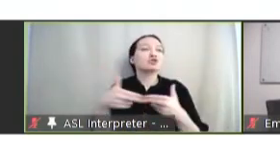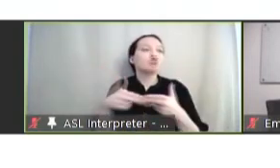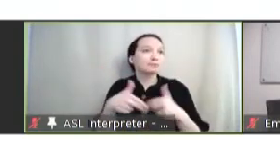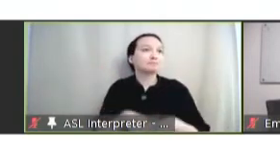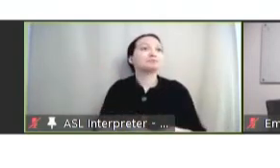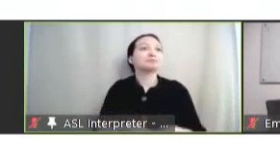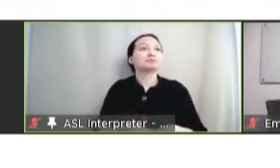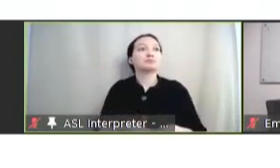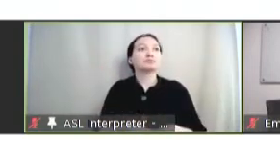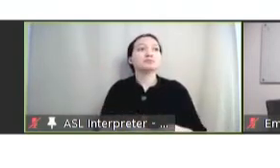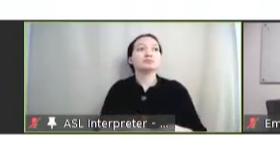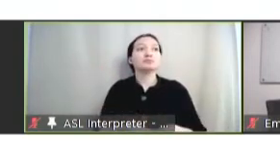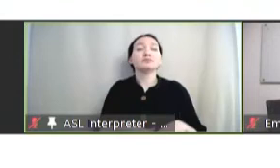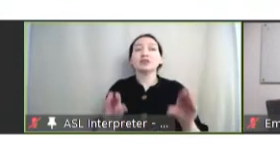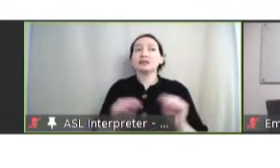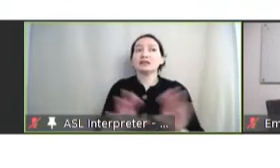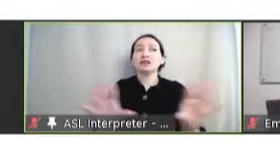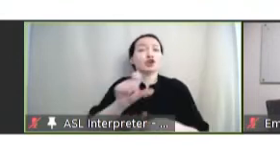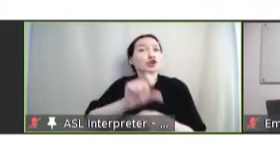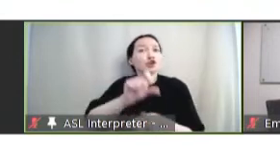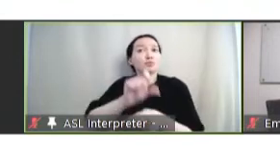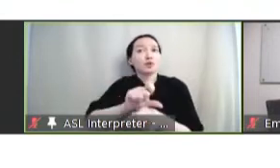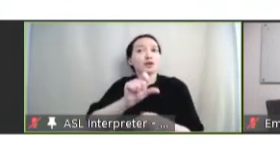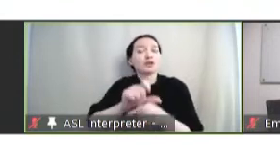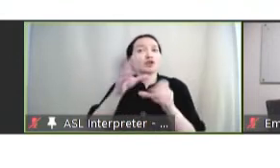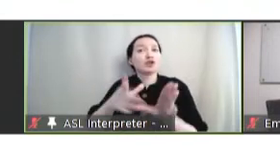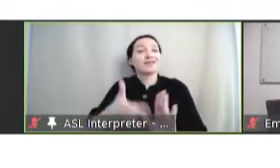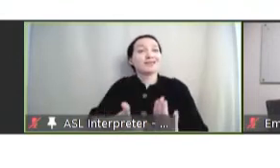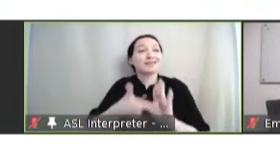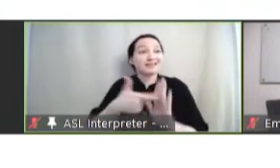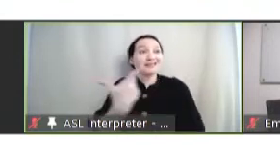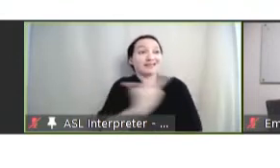It's also very clear that employer vaccine requirements worked, and Emily quoted United;